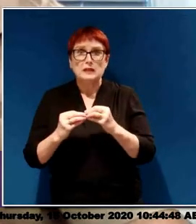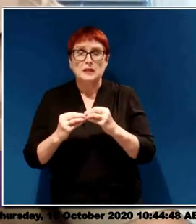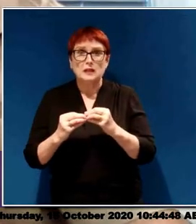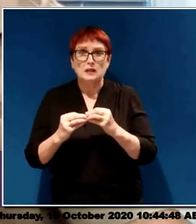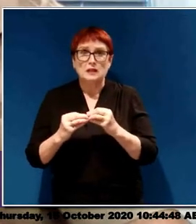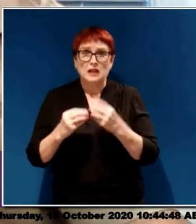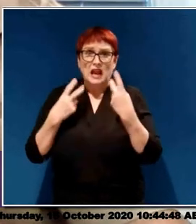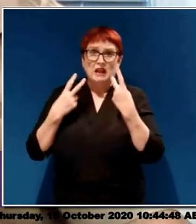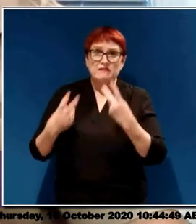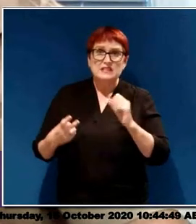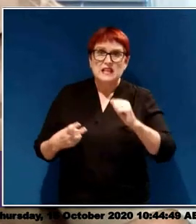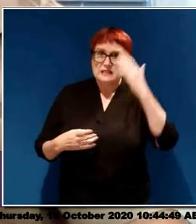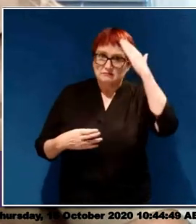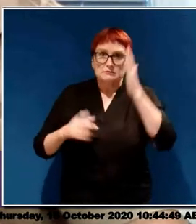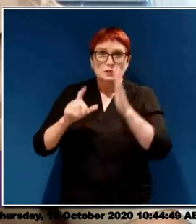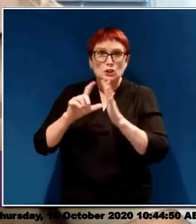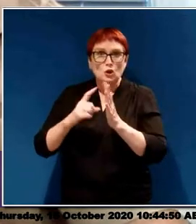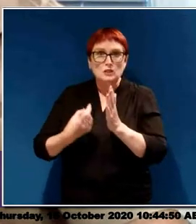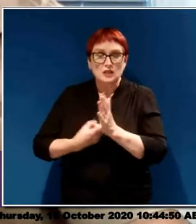to get some urgent medical intervention.